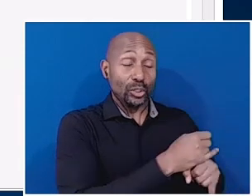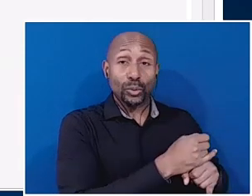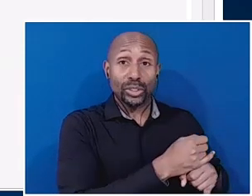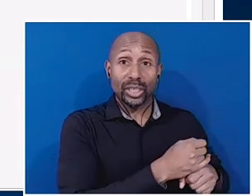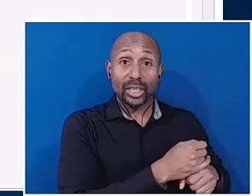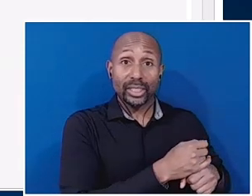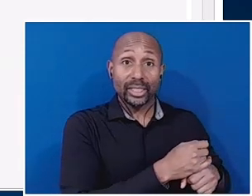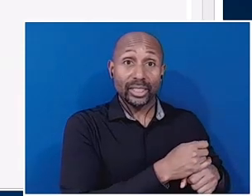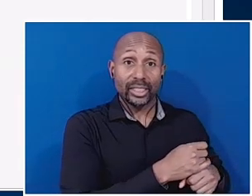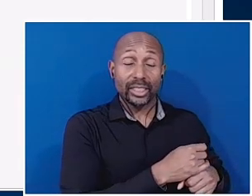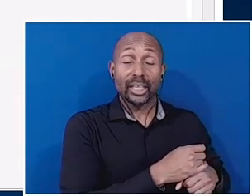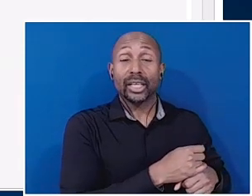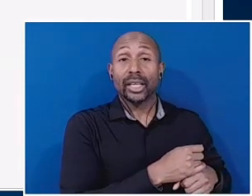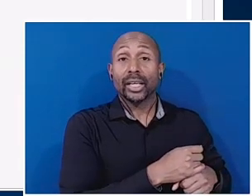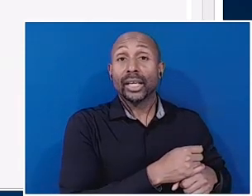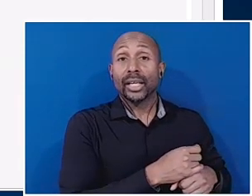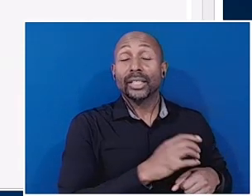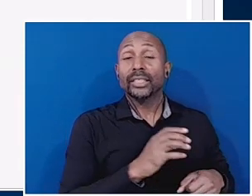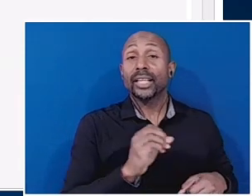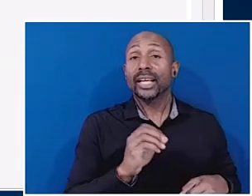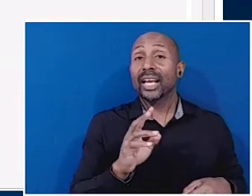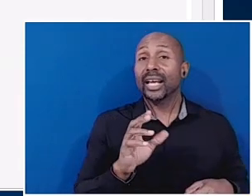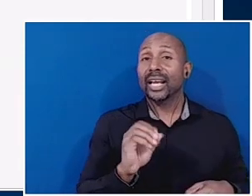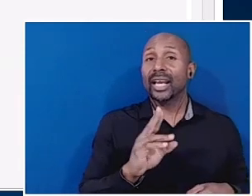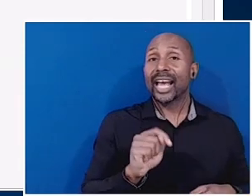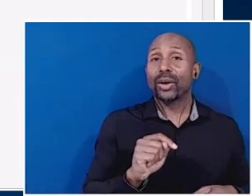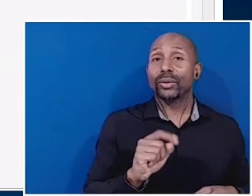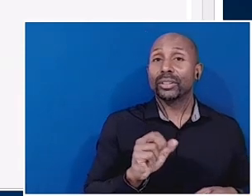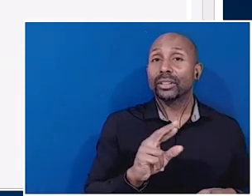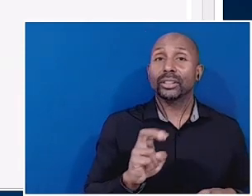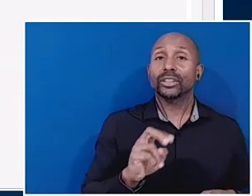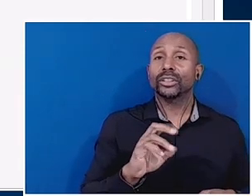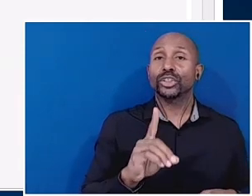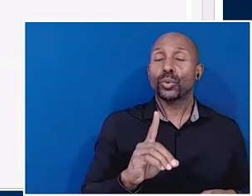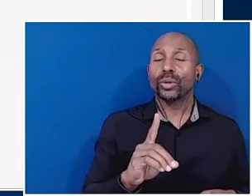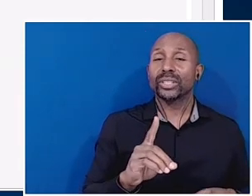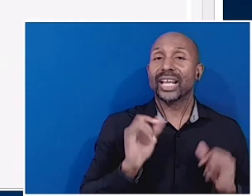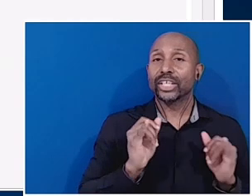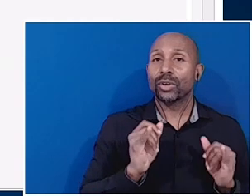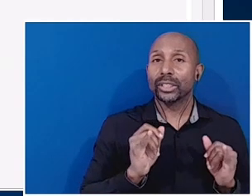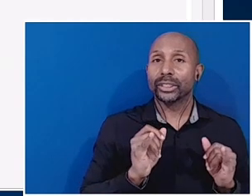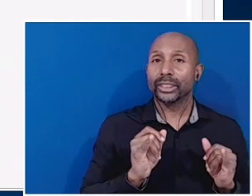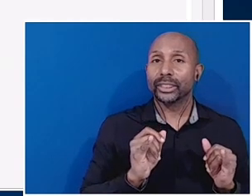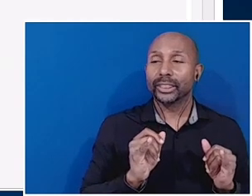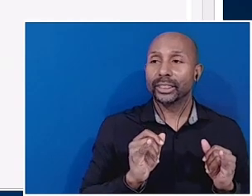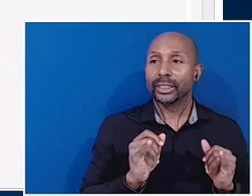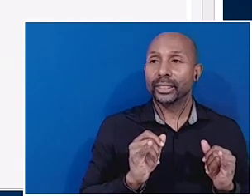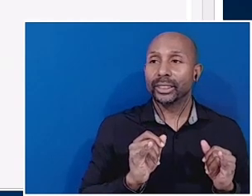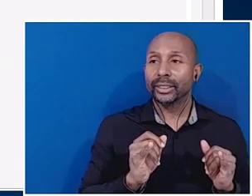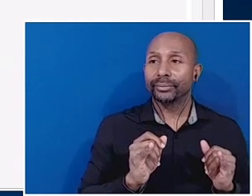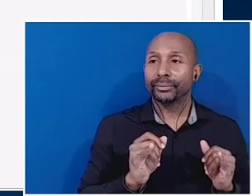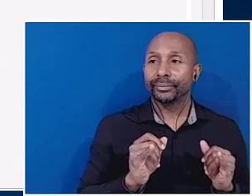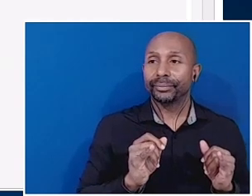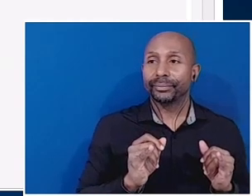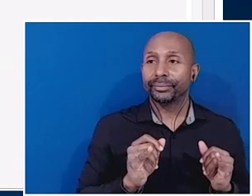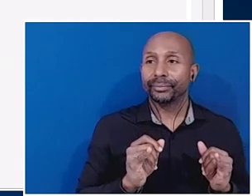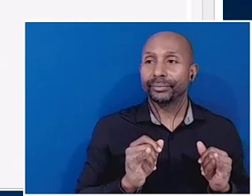outsourced instruction. That it is insufficient for the, you know, a broad statement that, of course,